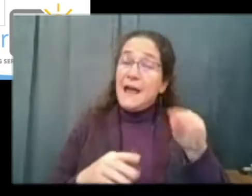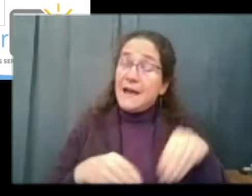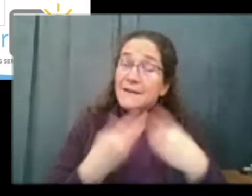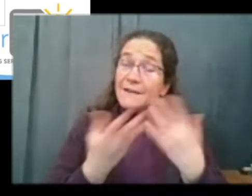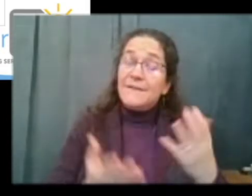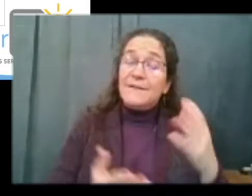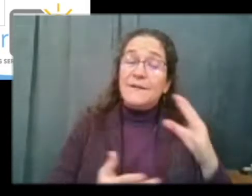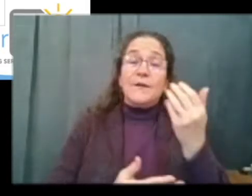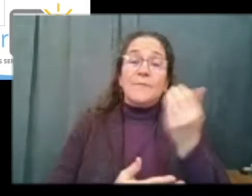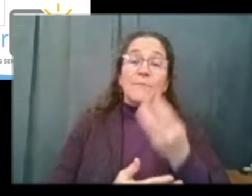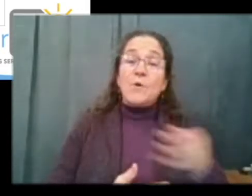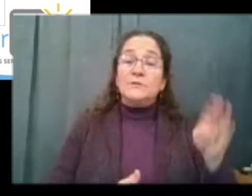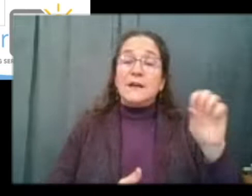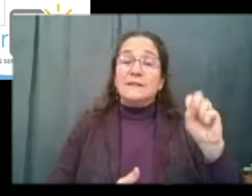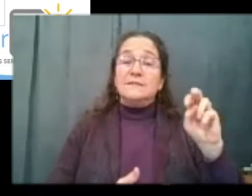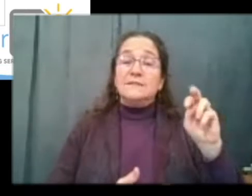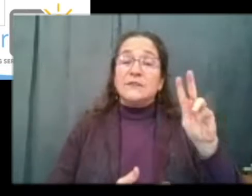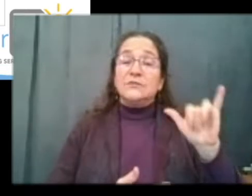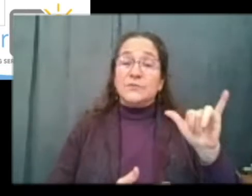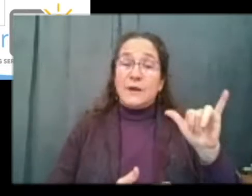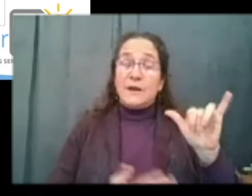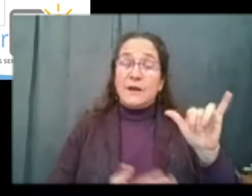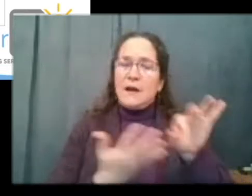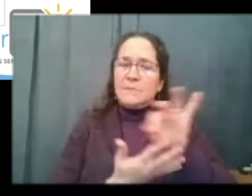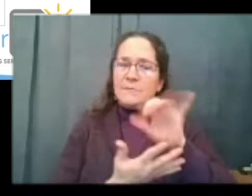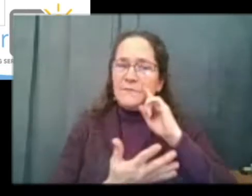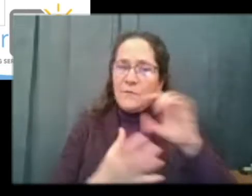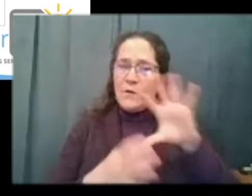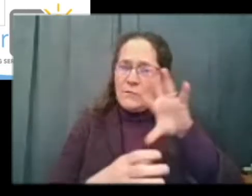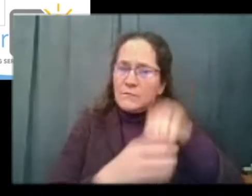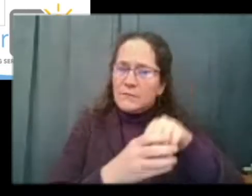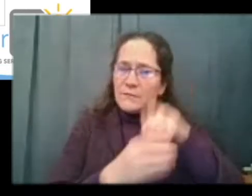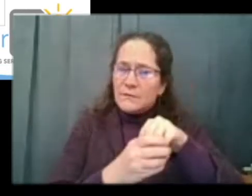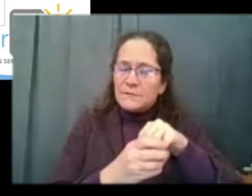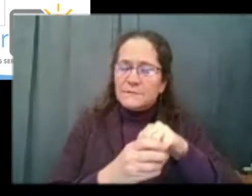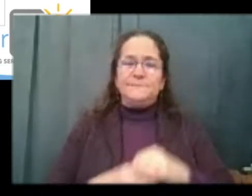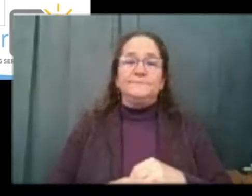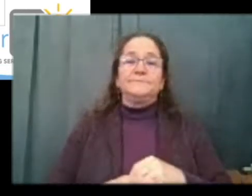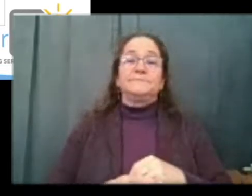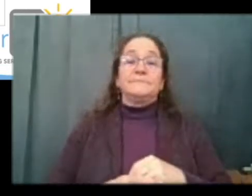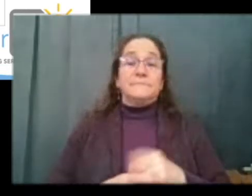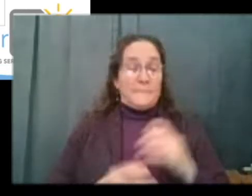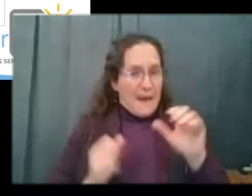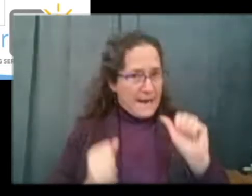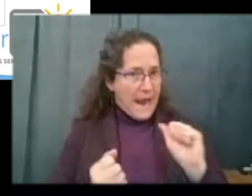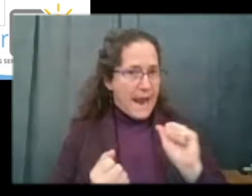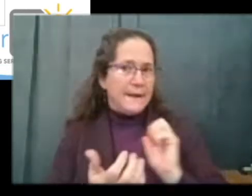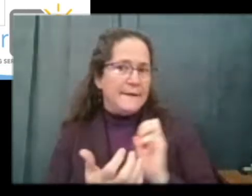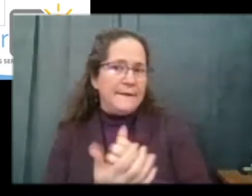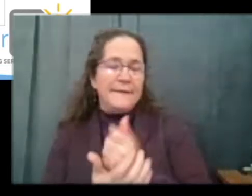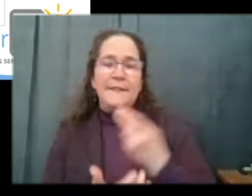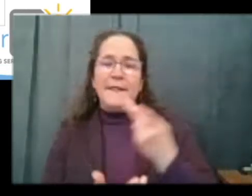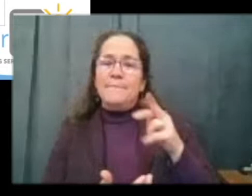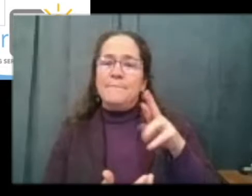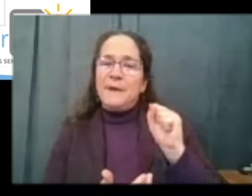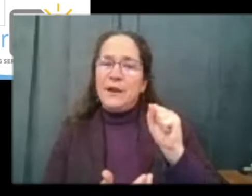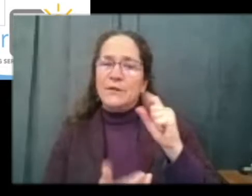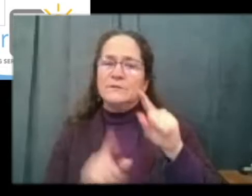for participation and access. Peers can also be leveraged as models for using symbol based communication